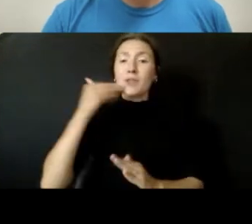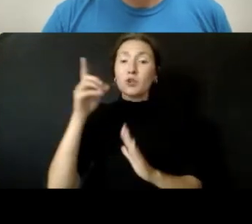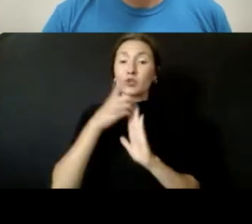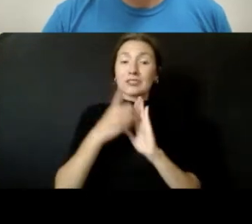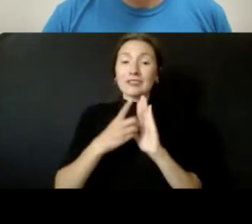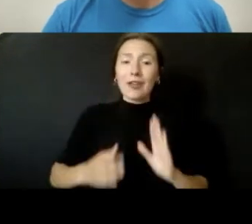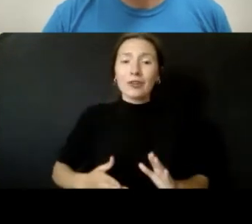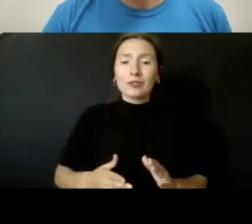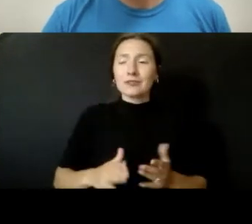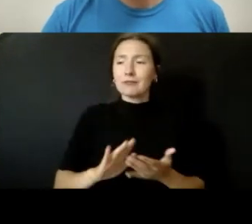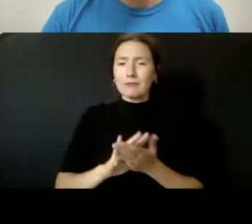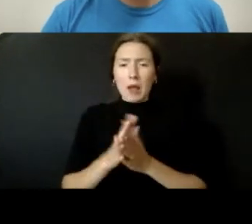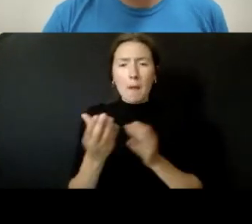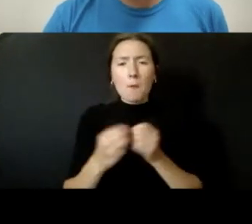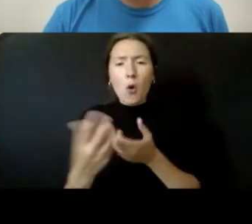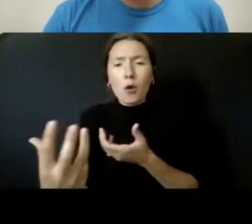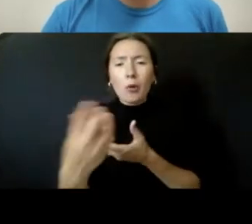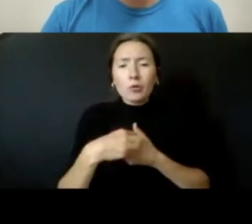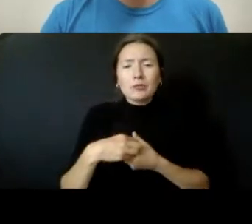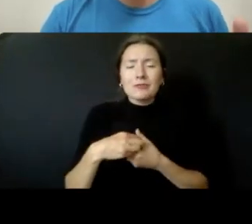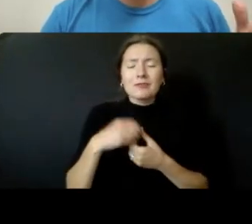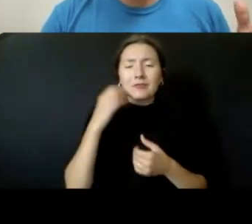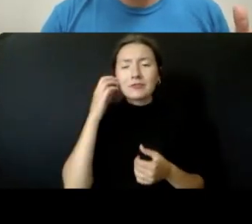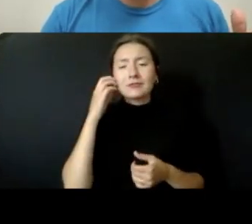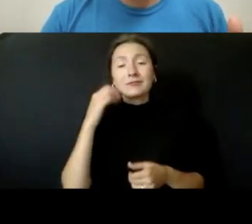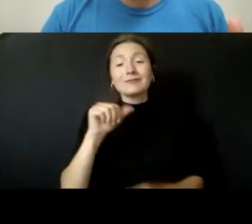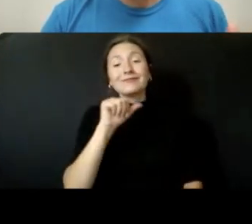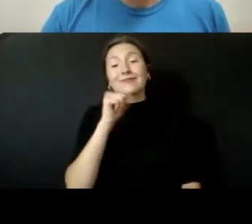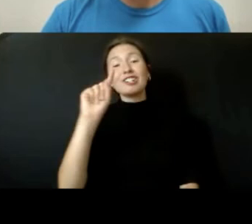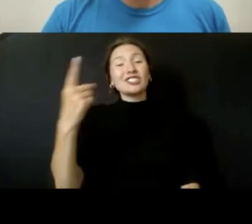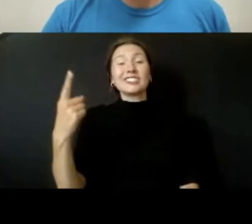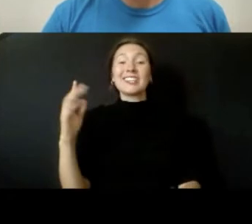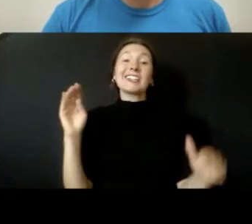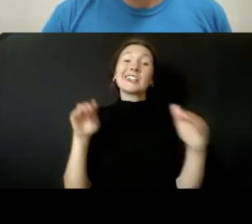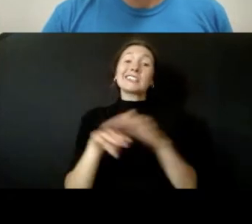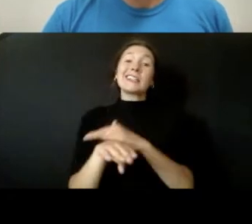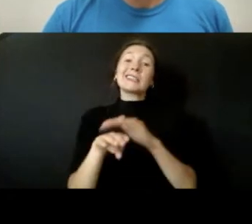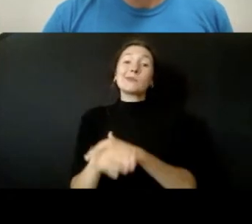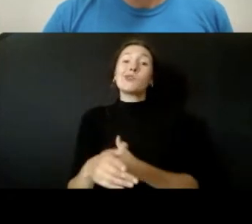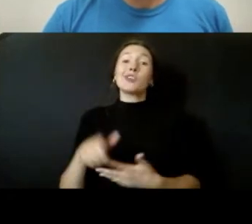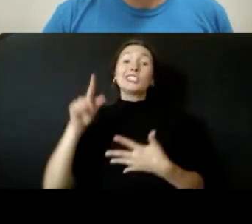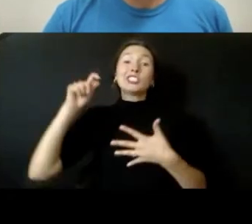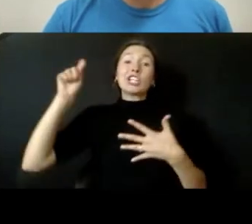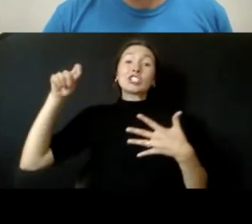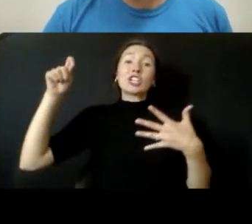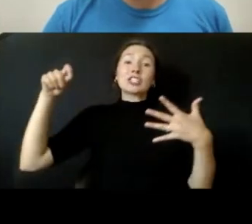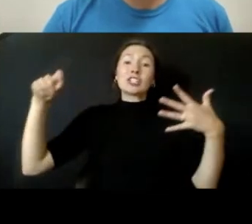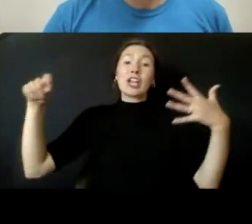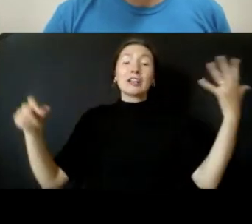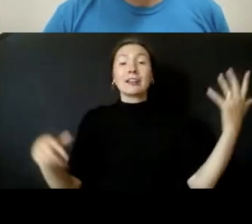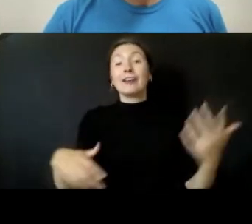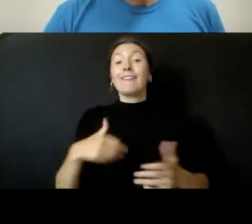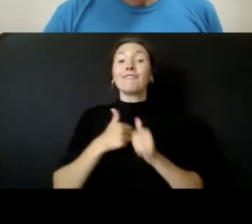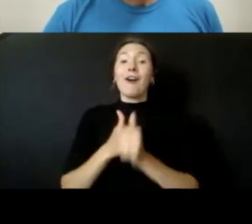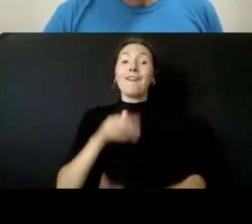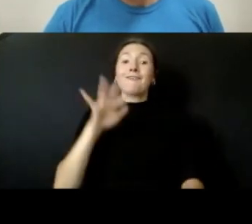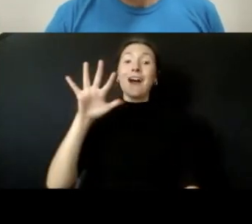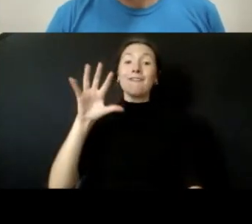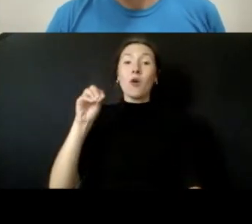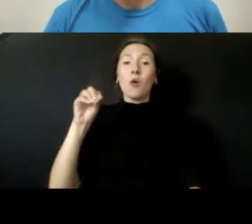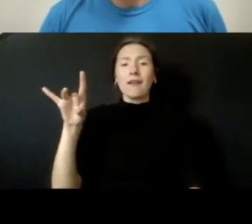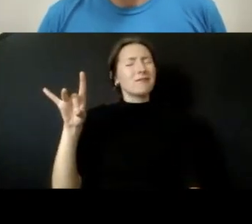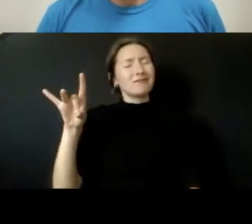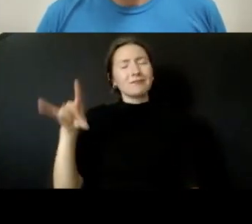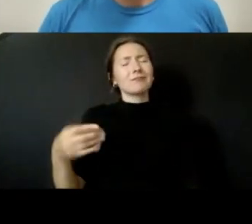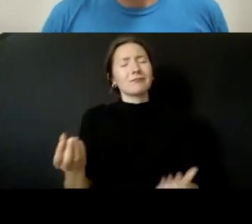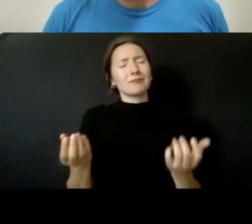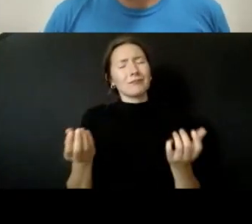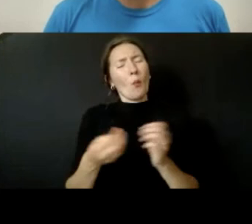basic 508 so with that uh i will open this up for q a i appreciate you all being here and and